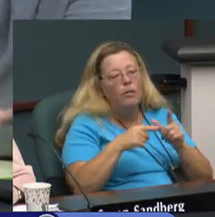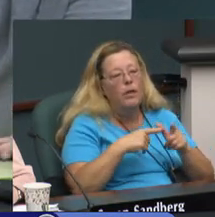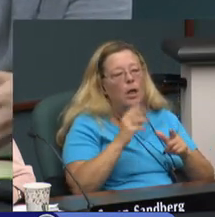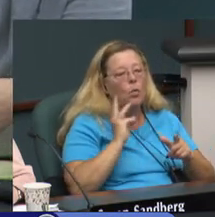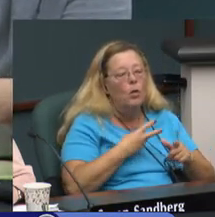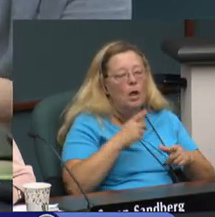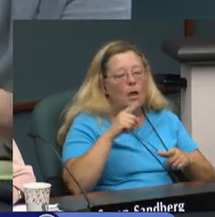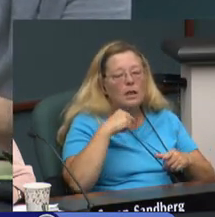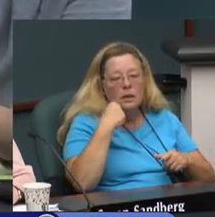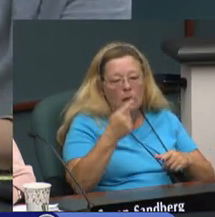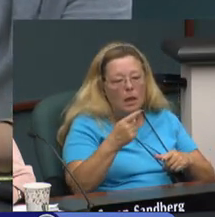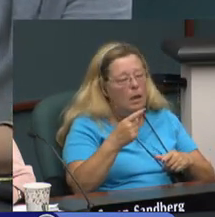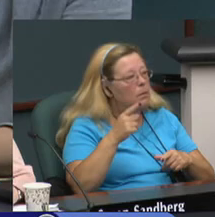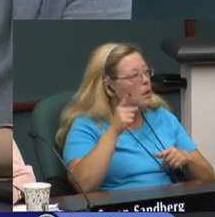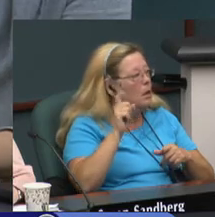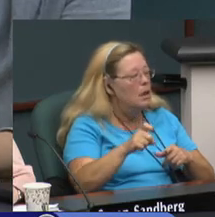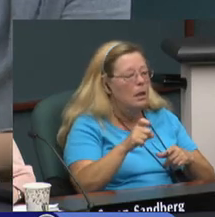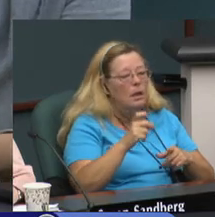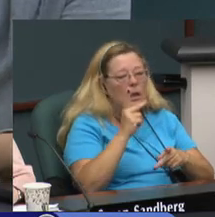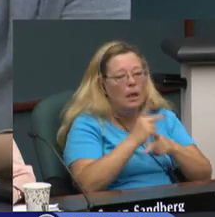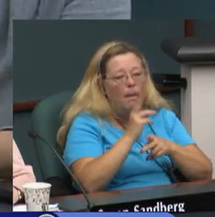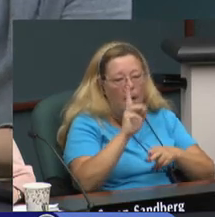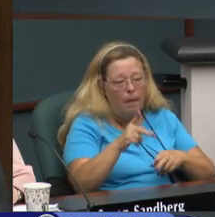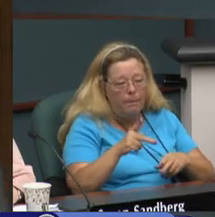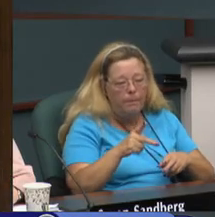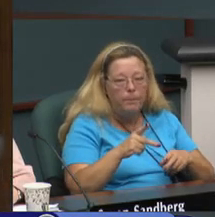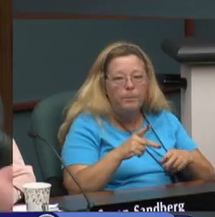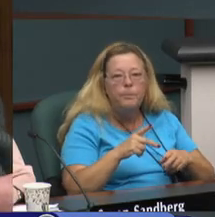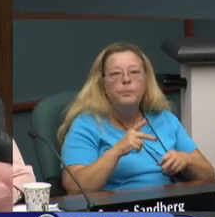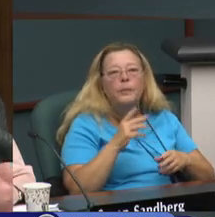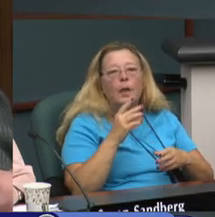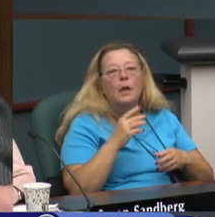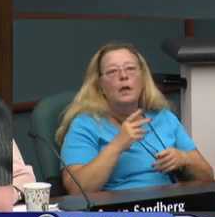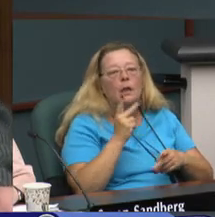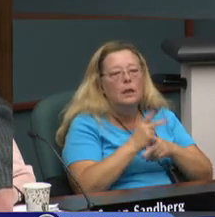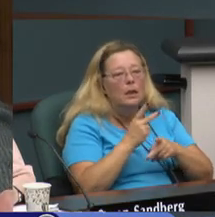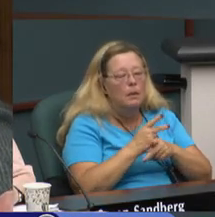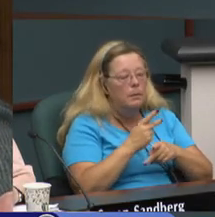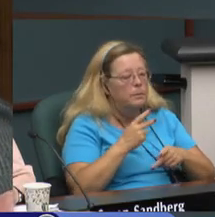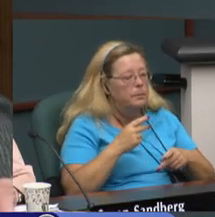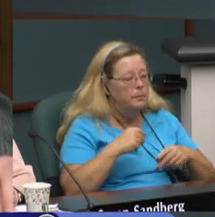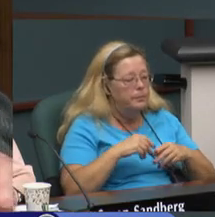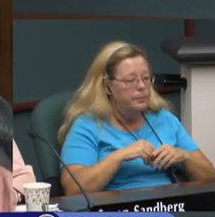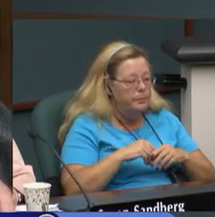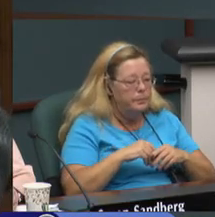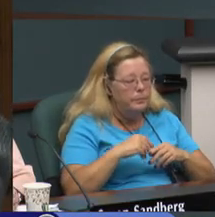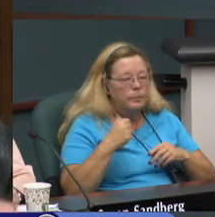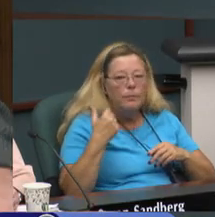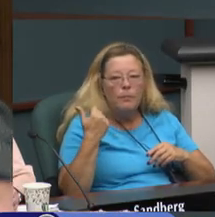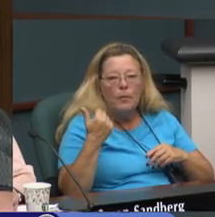they need to keep it up okay okay and while I'm on this a developer could